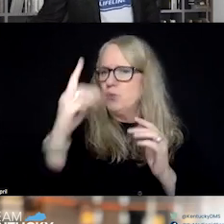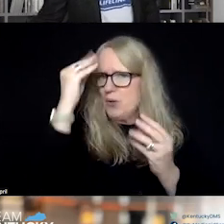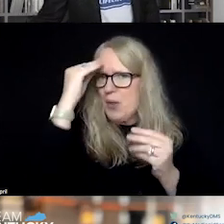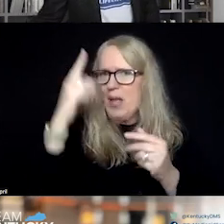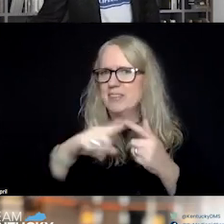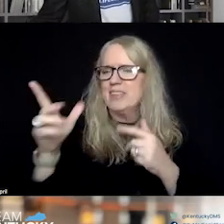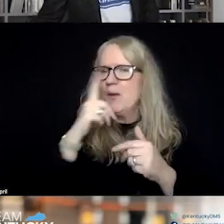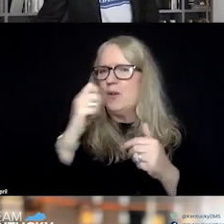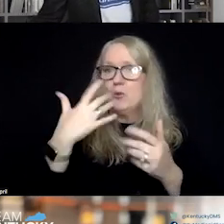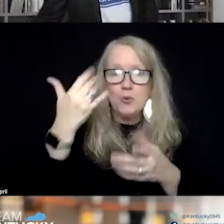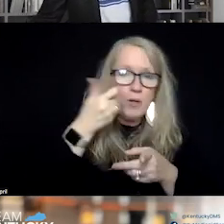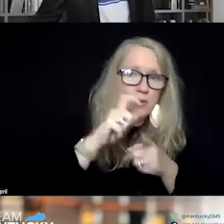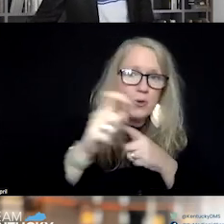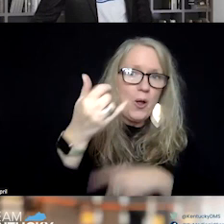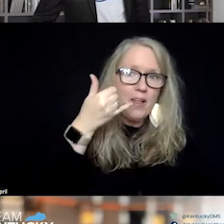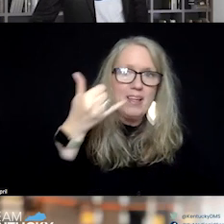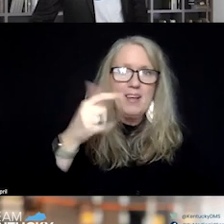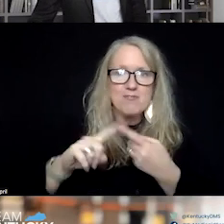WANT TO PHONE A FRIEND AS YOU GIVE US FEEDBACK ON THAT.